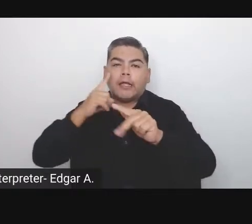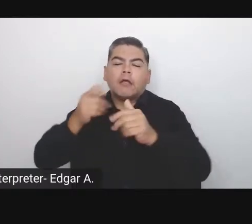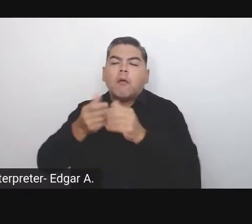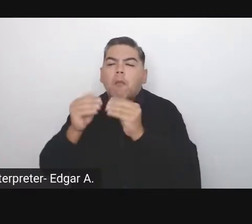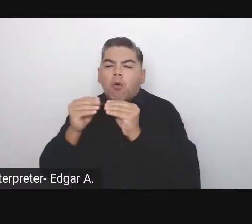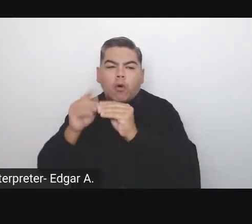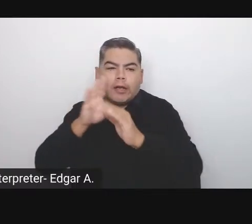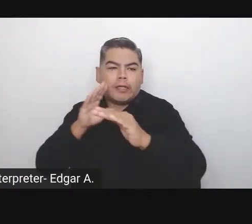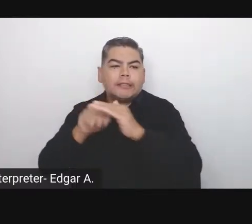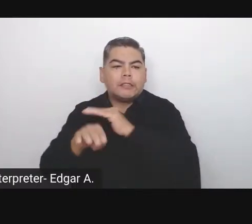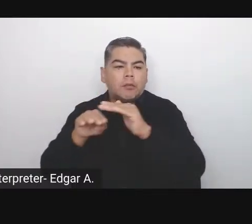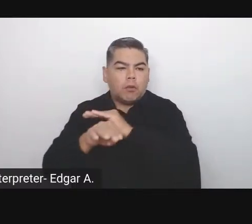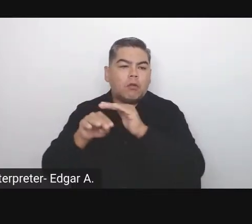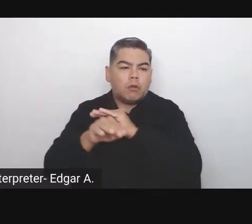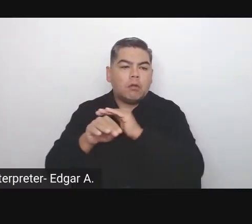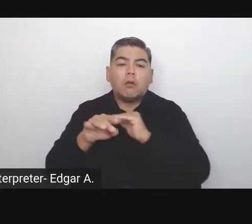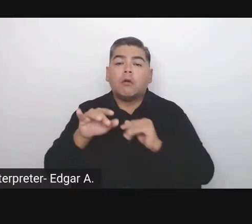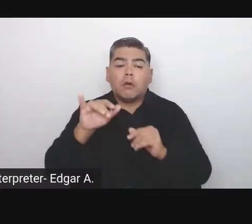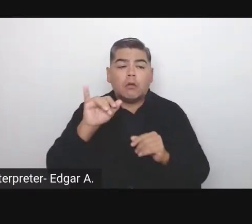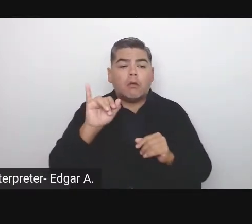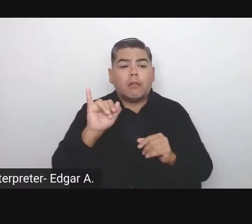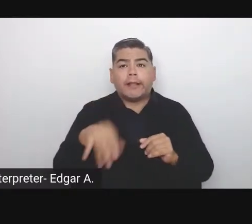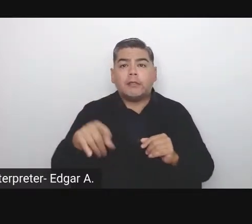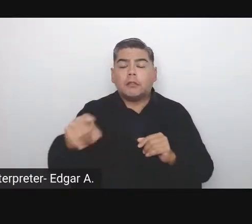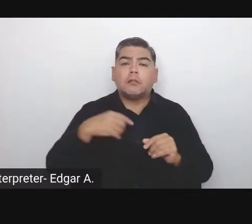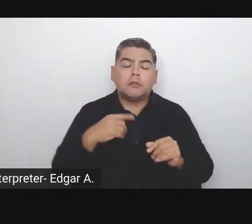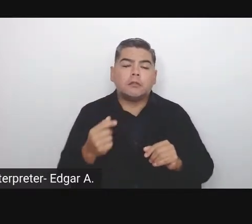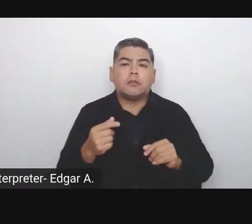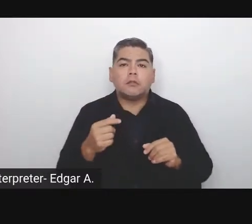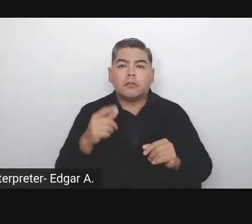when you add that feedback enter twin a T-shirt. Our next presentation is how we made Joomla four